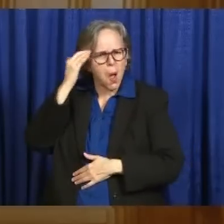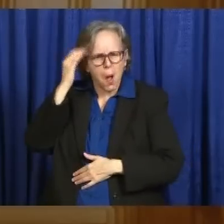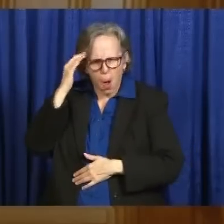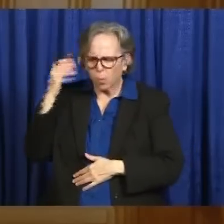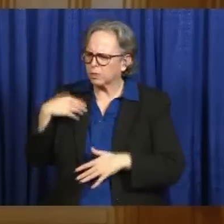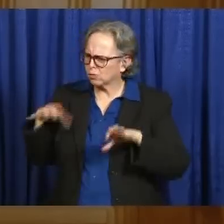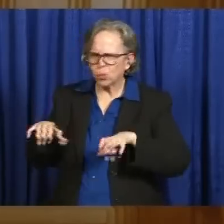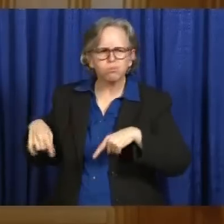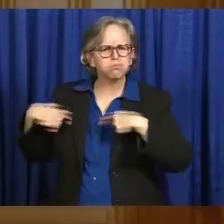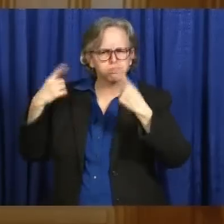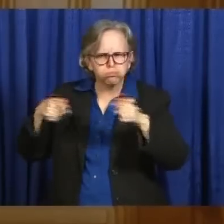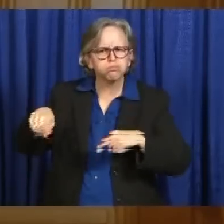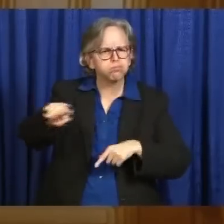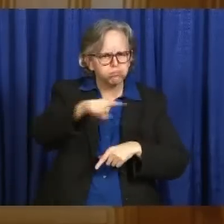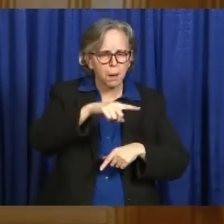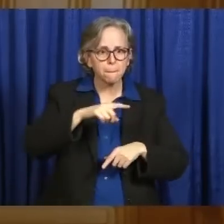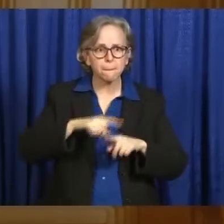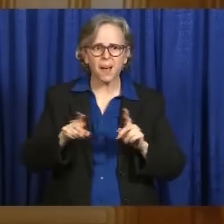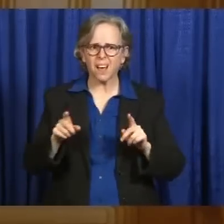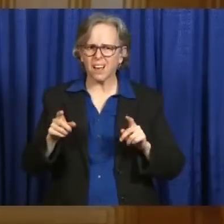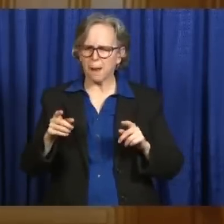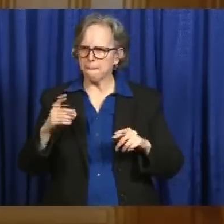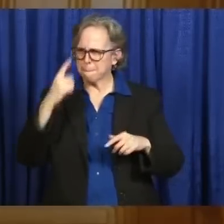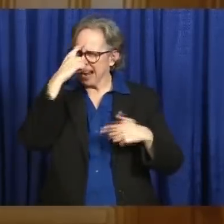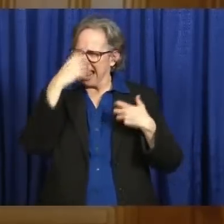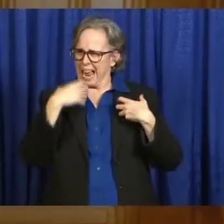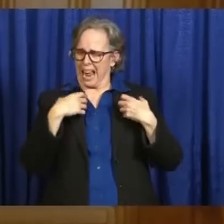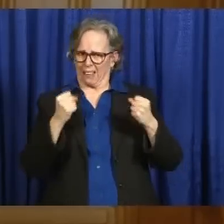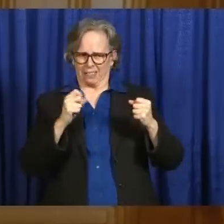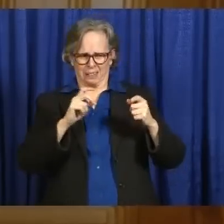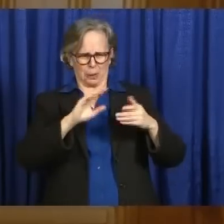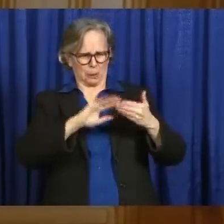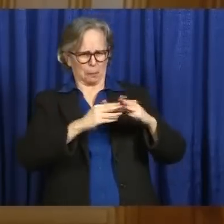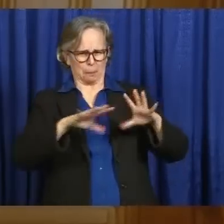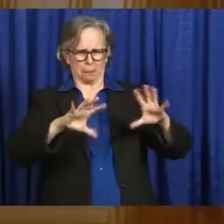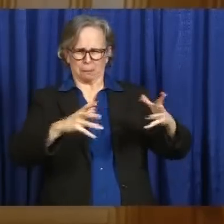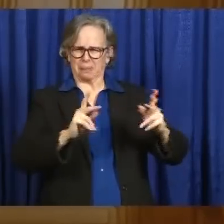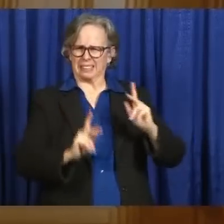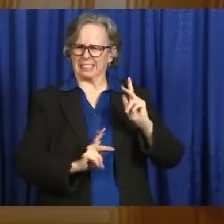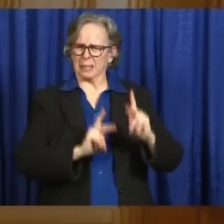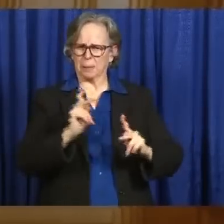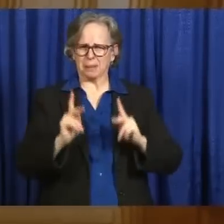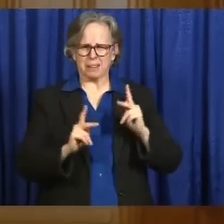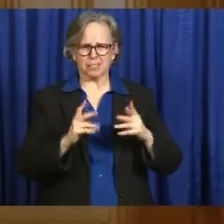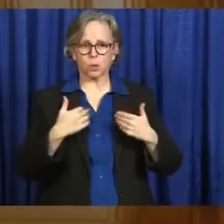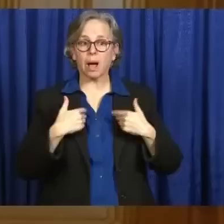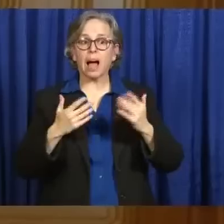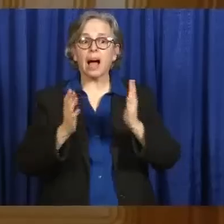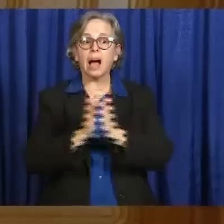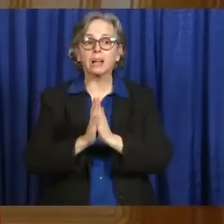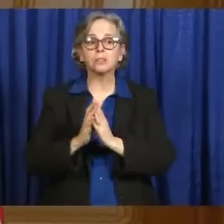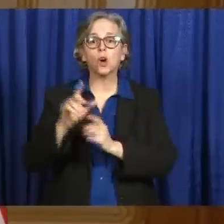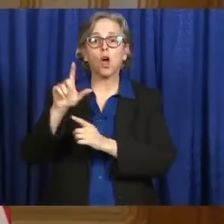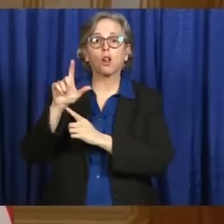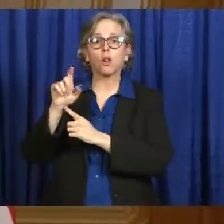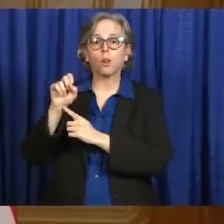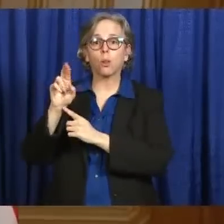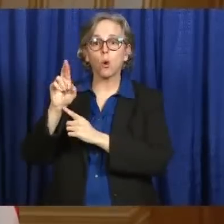HAVE TALKED ABOUT A FEW THINGS YOU CAN DO WITH KIDS AND A FEW THINGS YOU CAN DO TO REACH OUT LONG DISTANCE TO GRANDKIDS. SO, I KNOW PEOPLE ARE DOING THAT, BUT MENTAL HEALTH